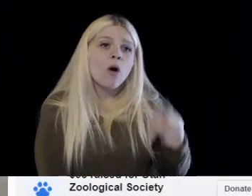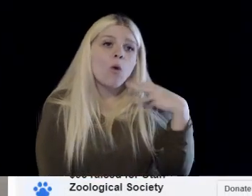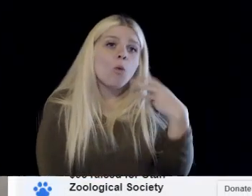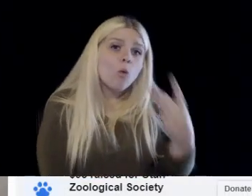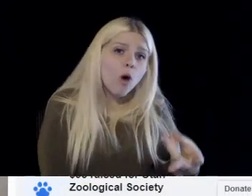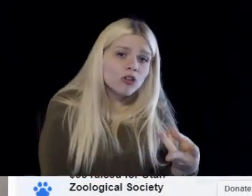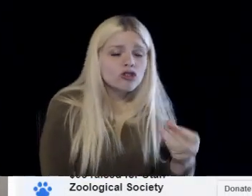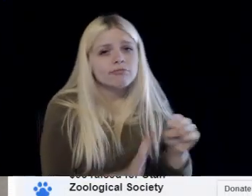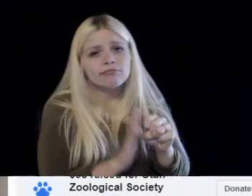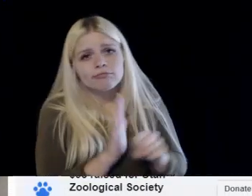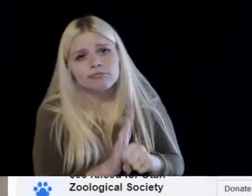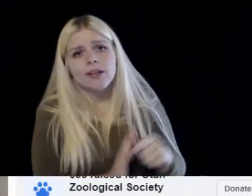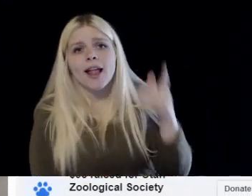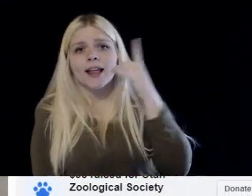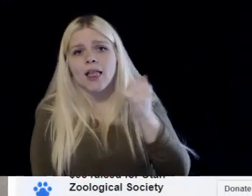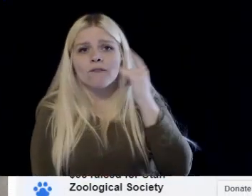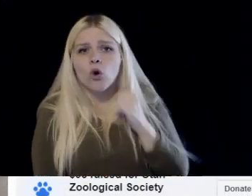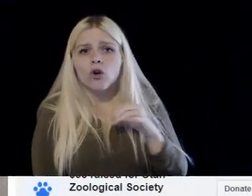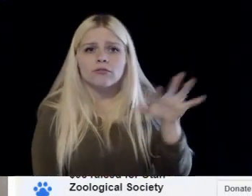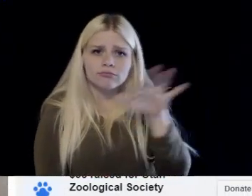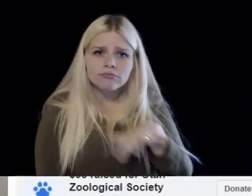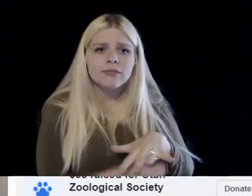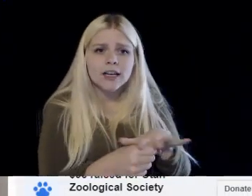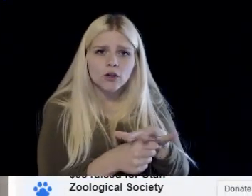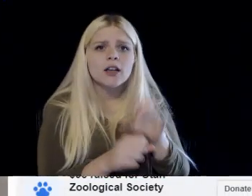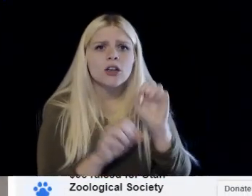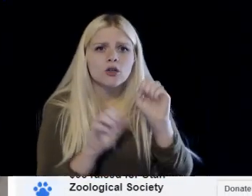there are Californian sea lions and harbor seals sitting pretty close to each other.